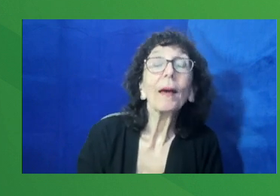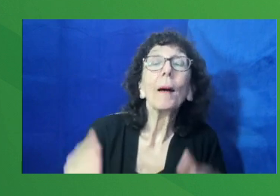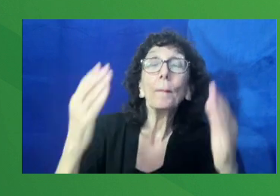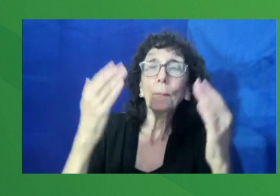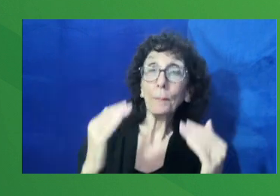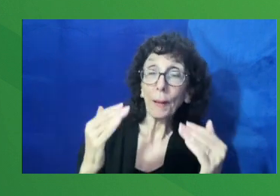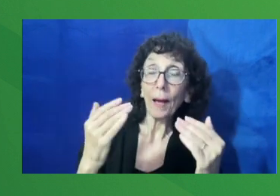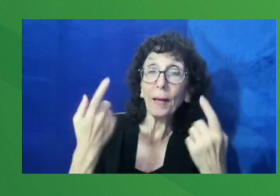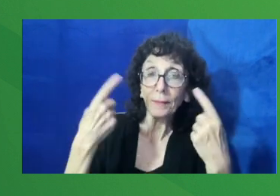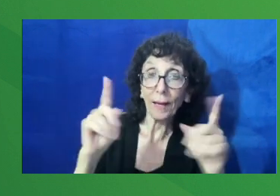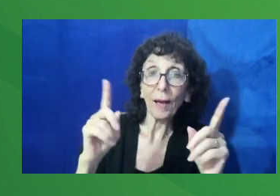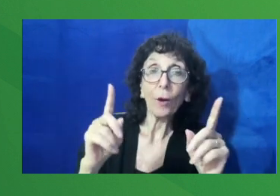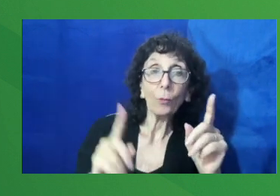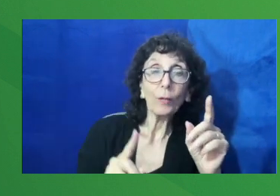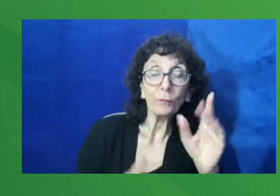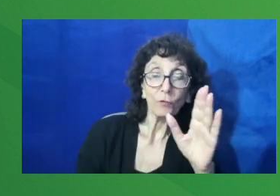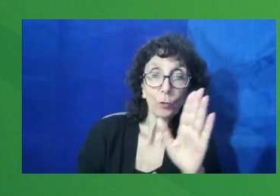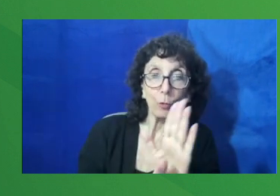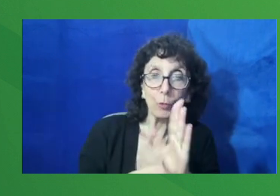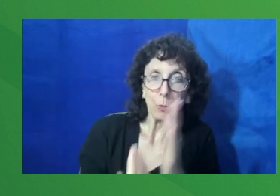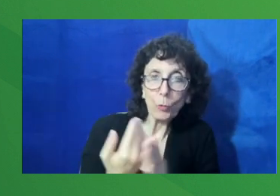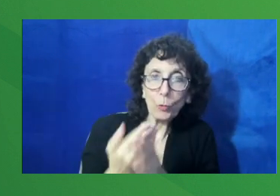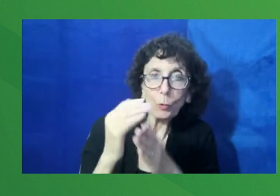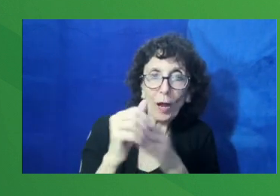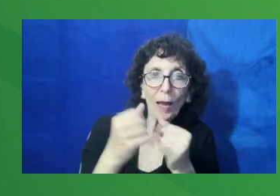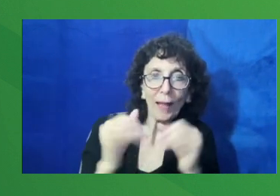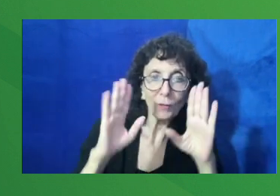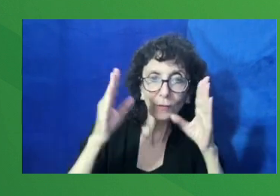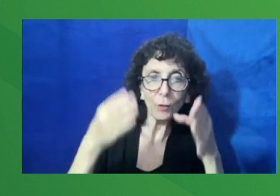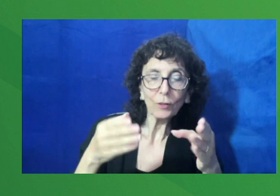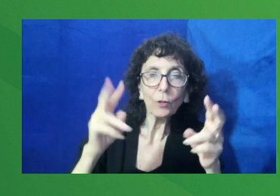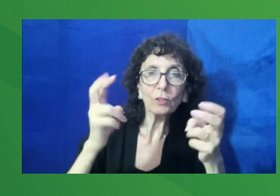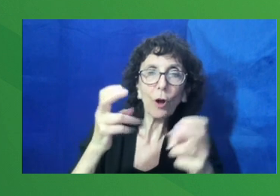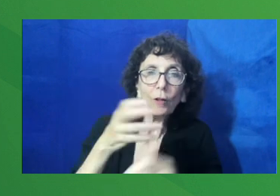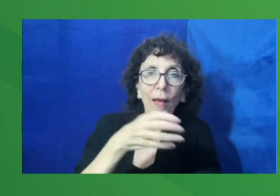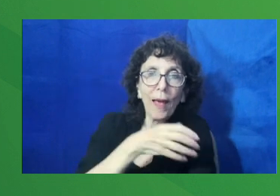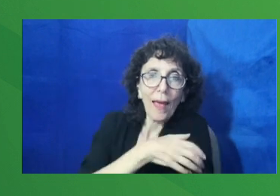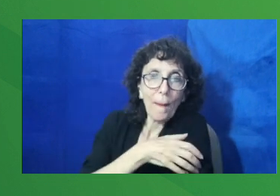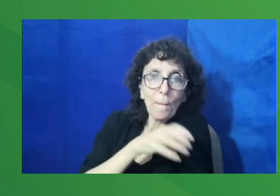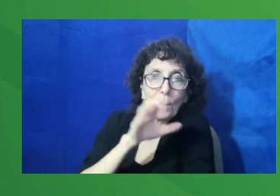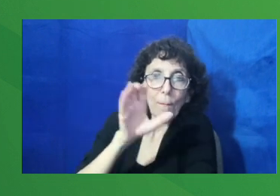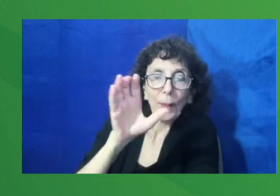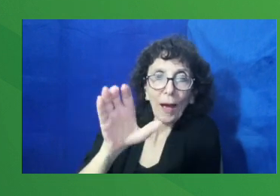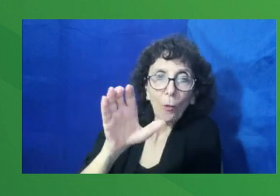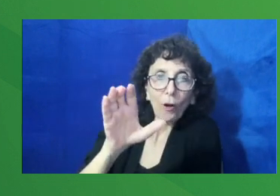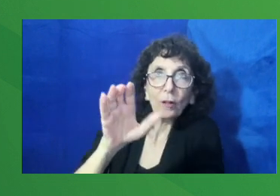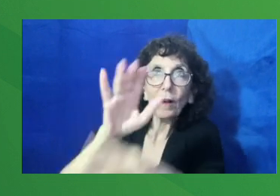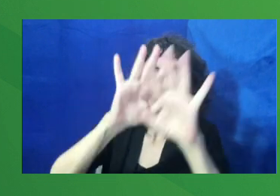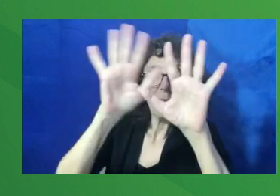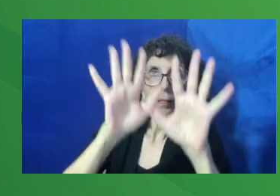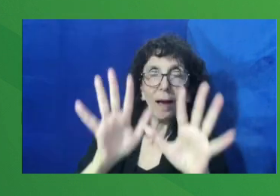of guidelines that are focused on empowered climate action. Next slide. As part of our